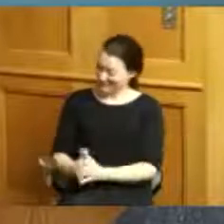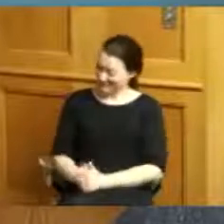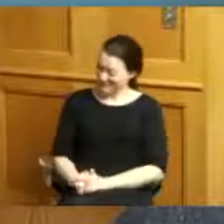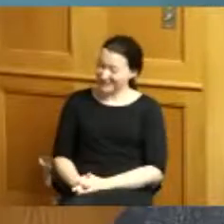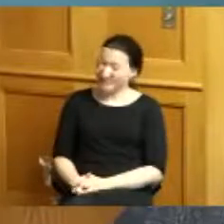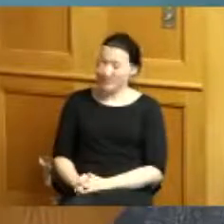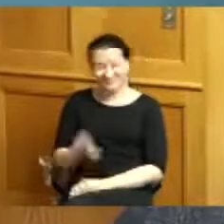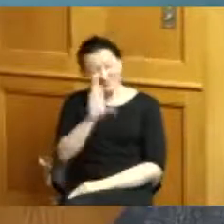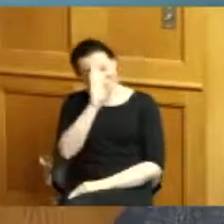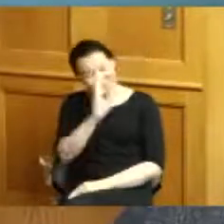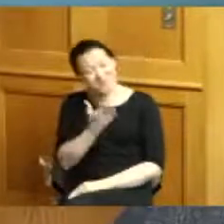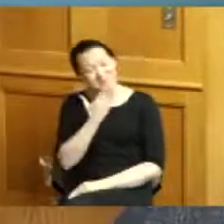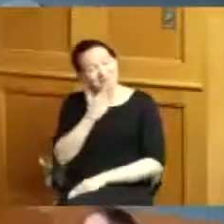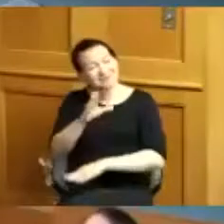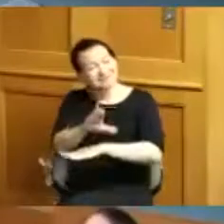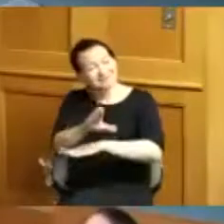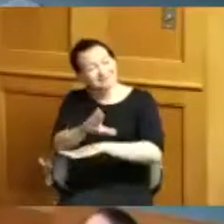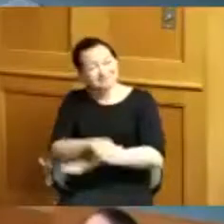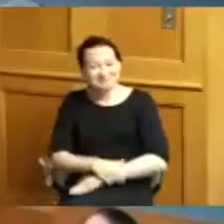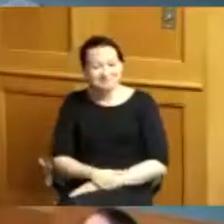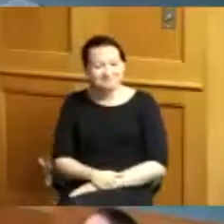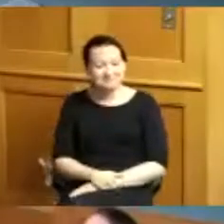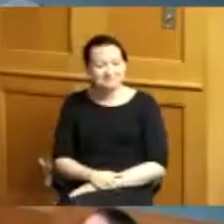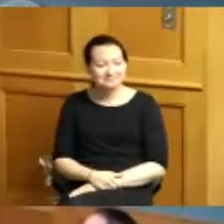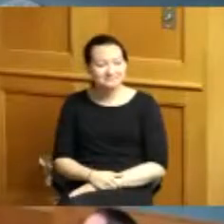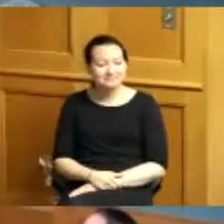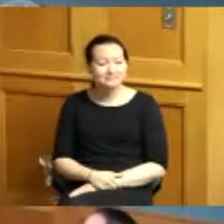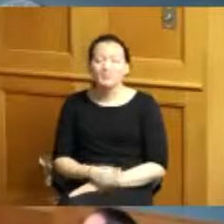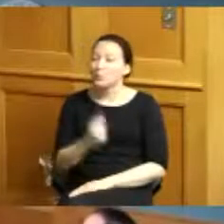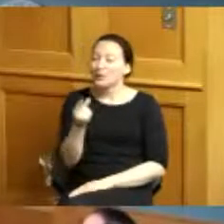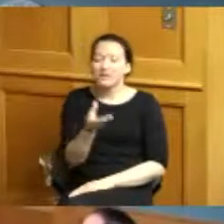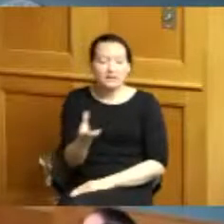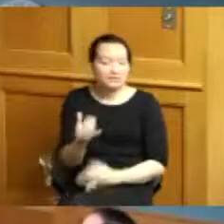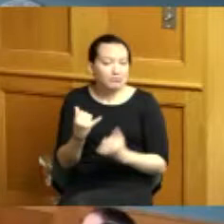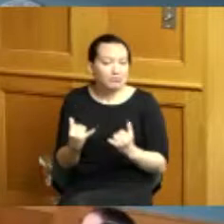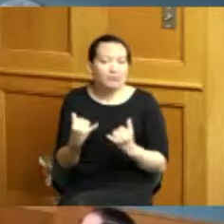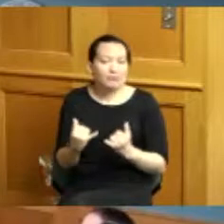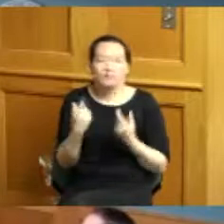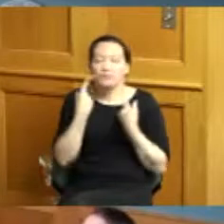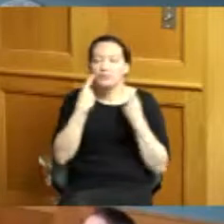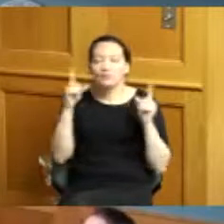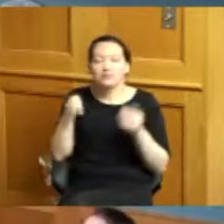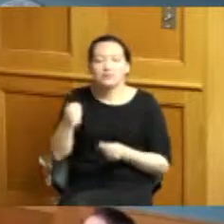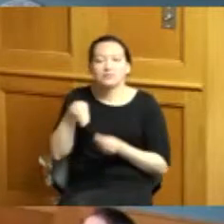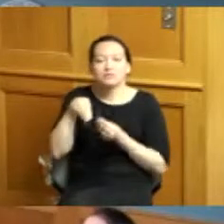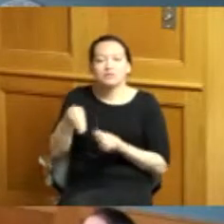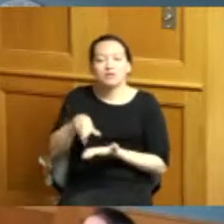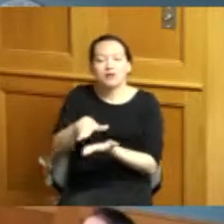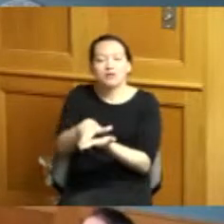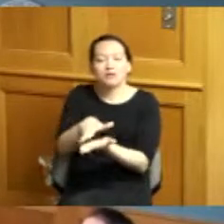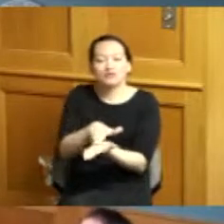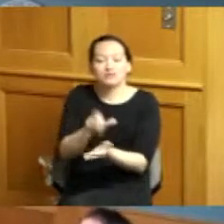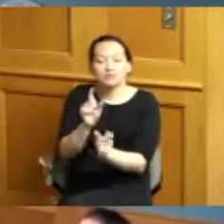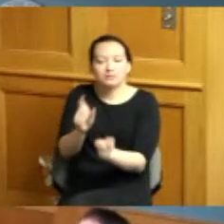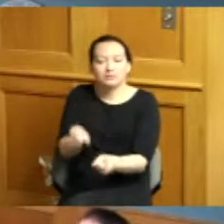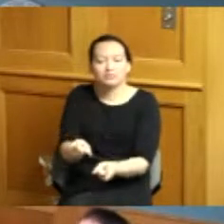welcome back good afternoon just one item today this is a resolution awarding a contract to the